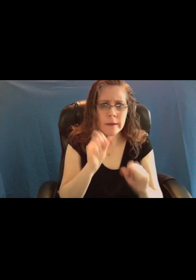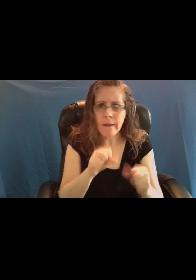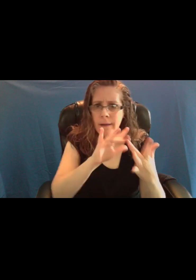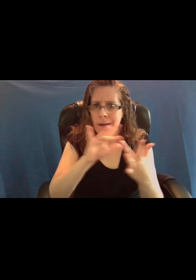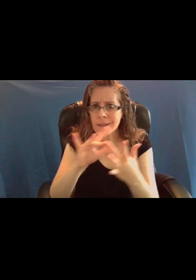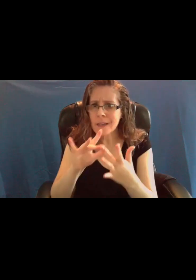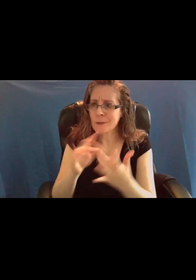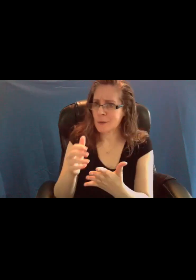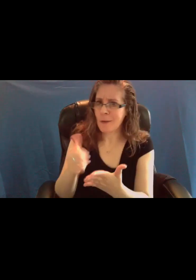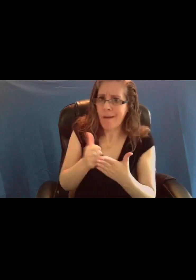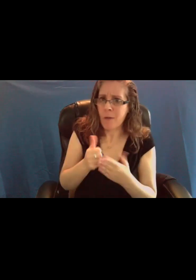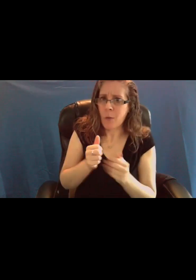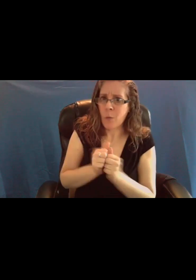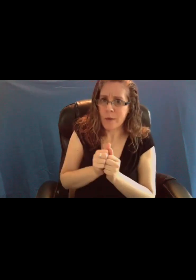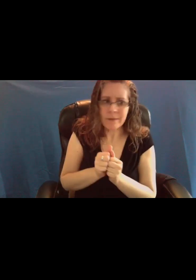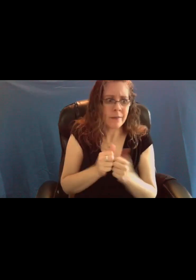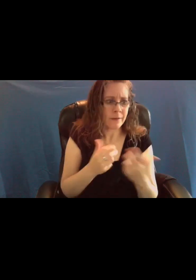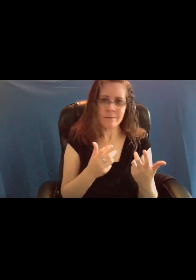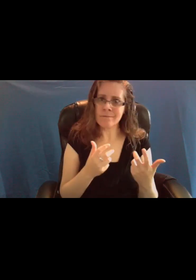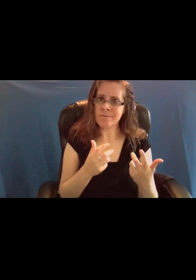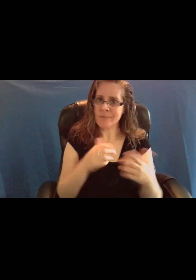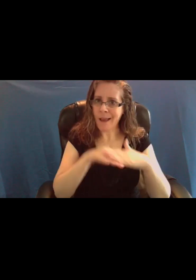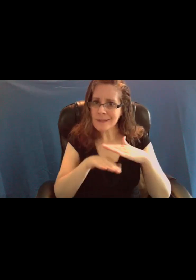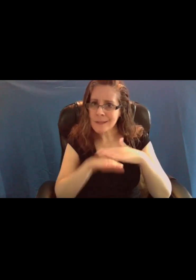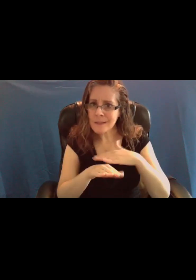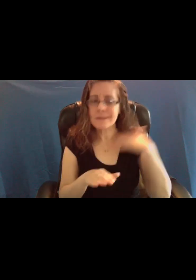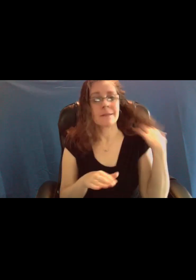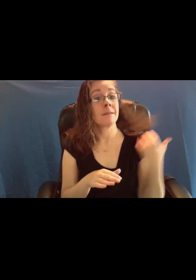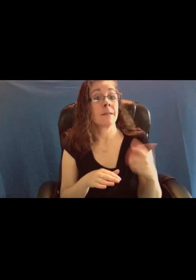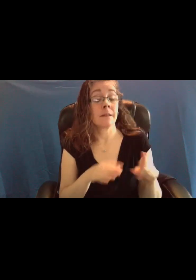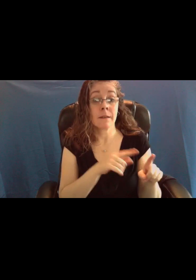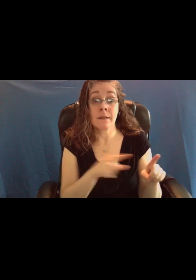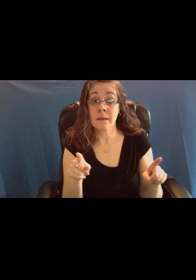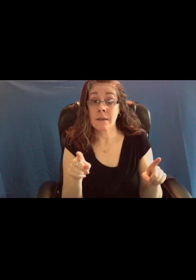like to point out for municipalities who are listening, there is a